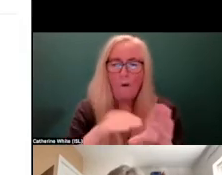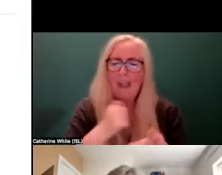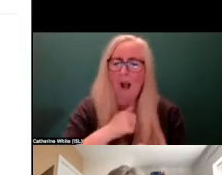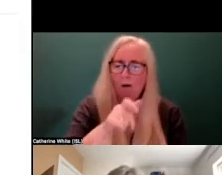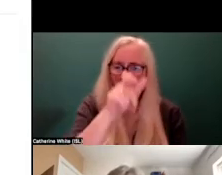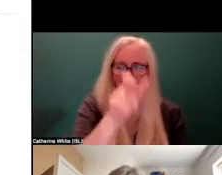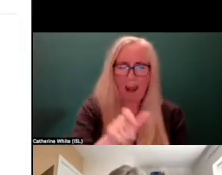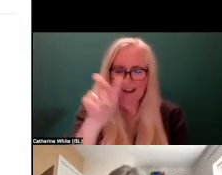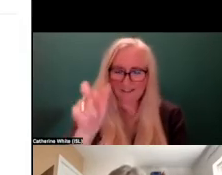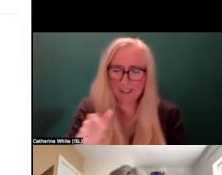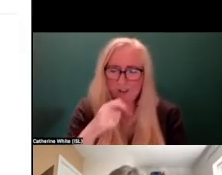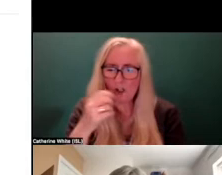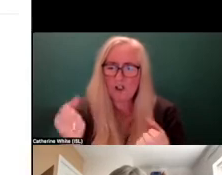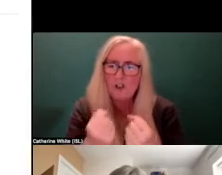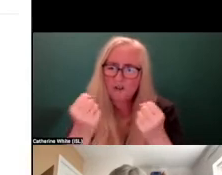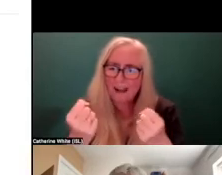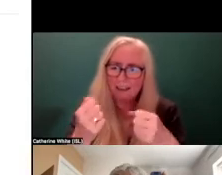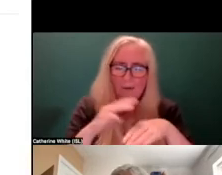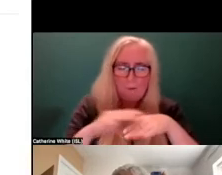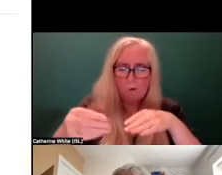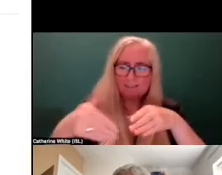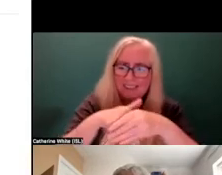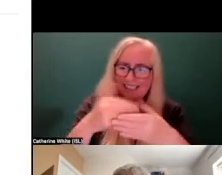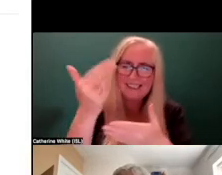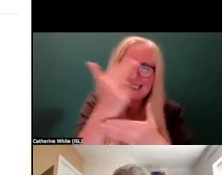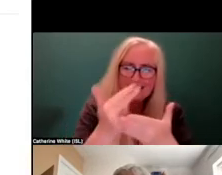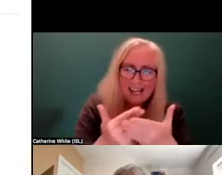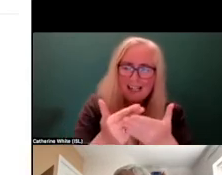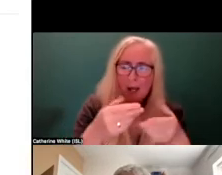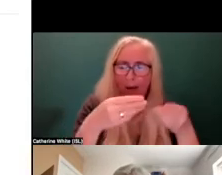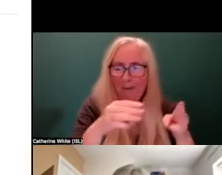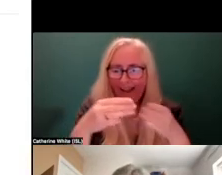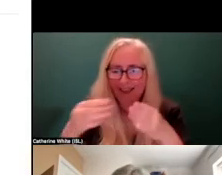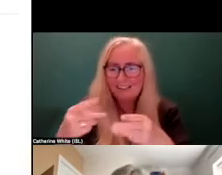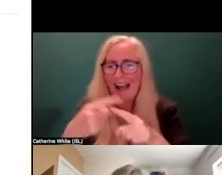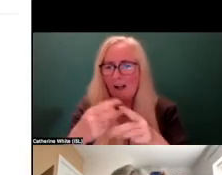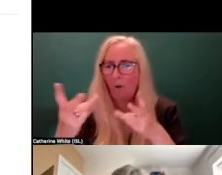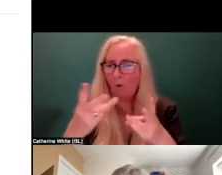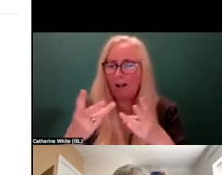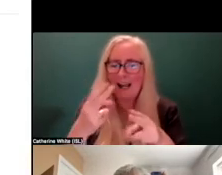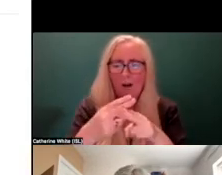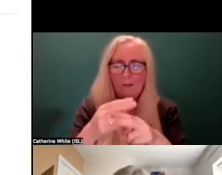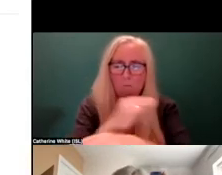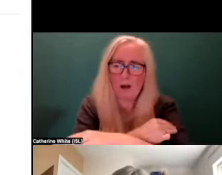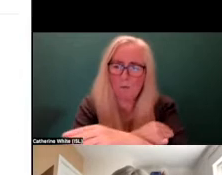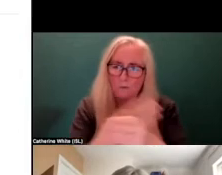So I think with our clients, I think it's to strengthen our participatory design methods and problem analysis mechanisms together.